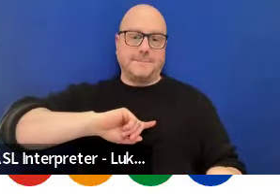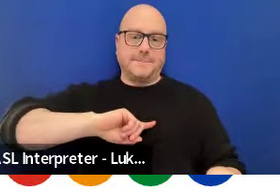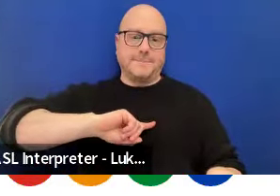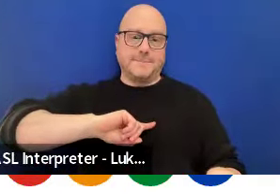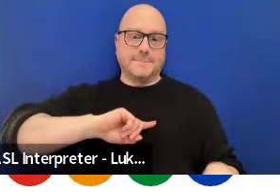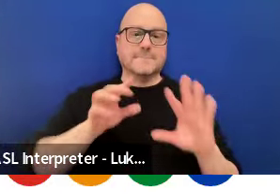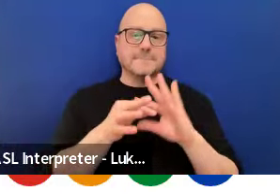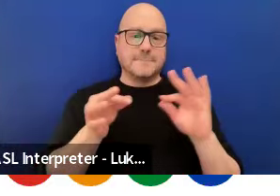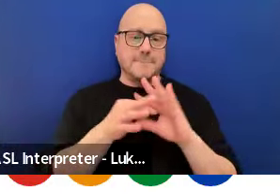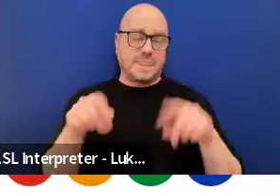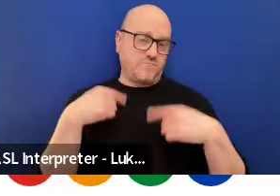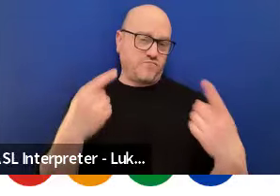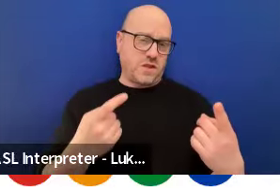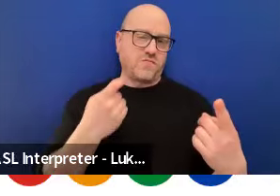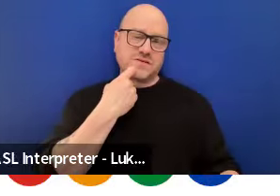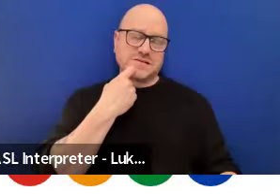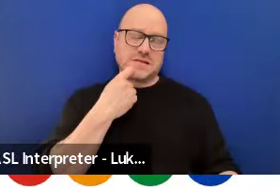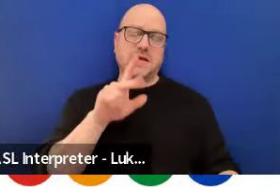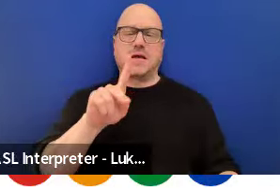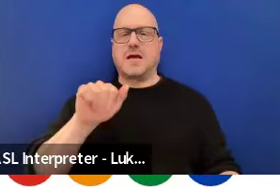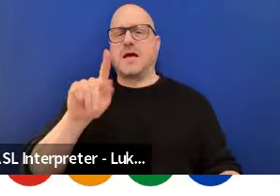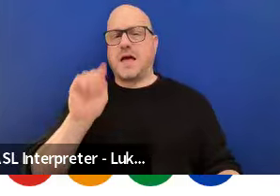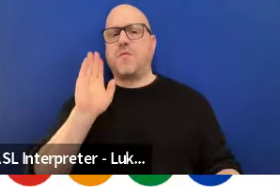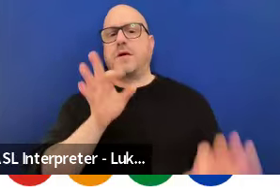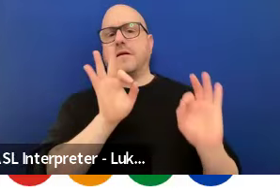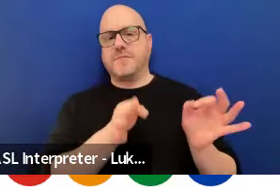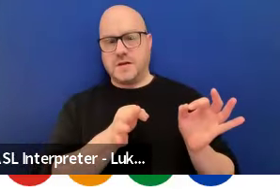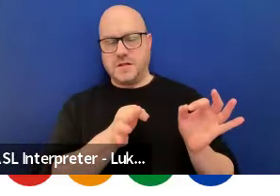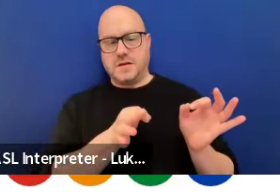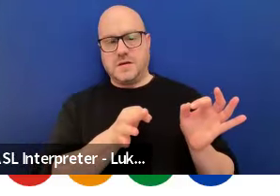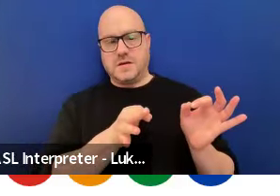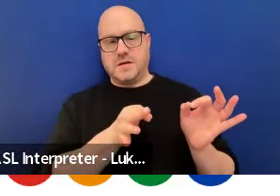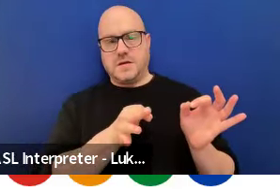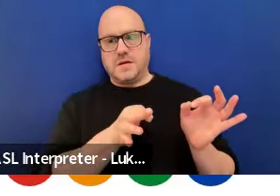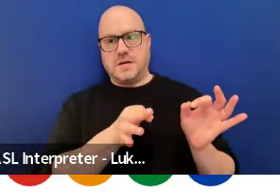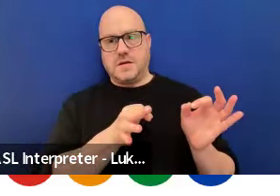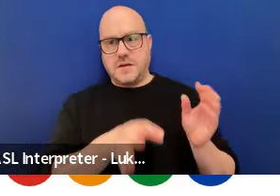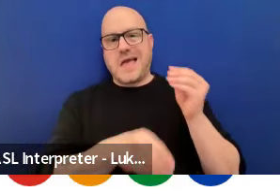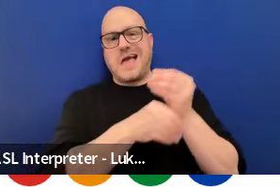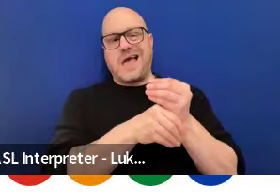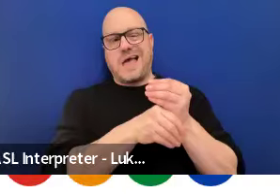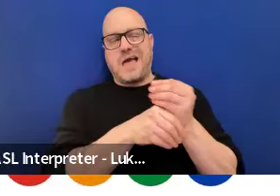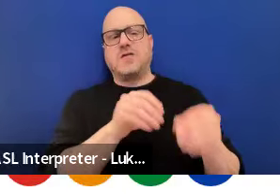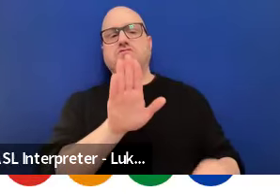I CAN GIVE YOU A LITTLE BIT OF A SNEAK PEEK INTO WHAT WE ARE TALKING ABOUT MOST RECENTLY.